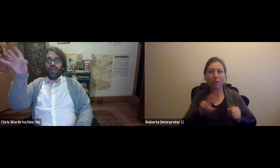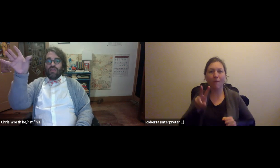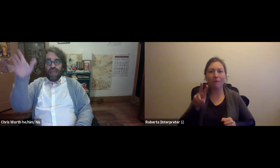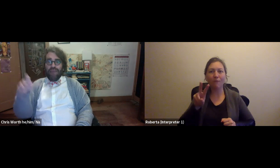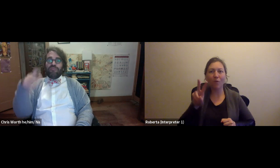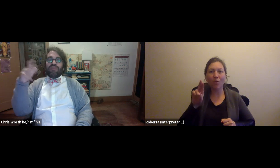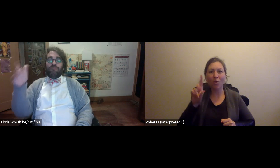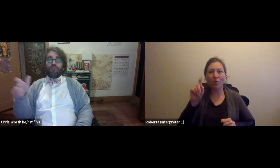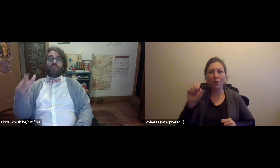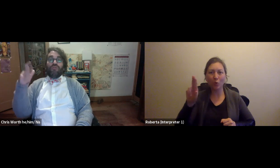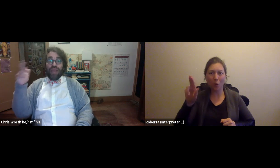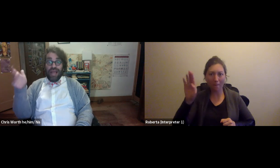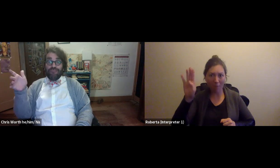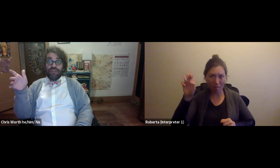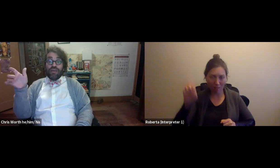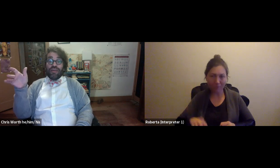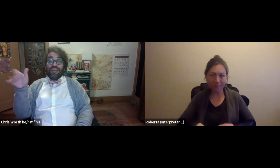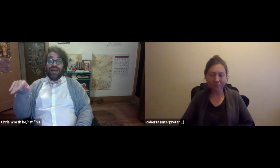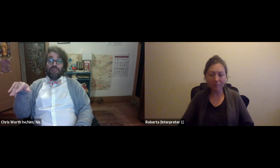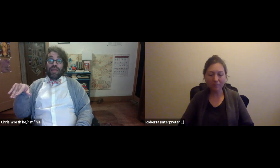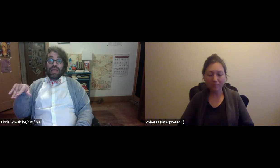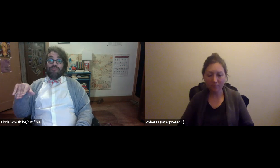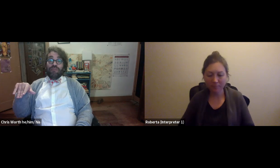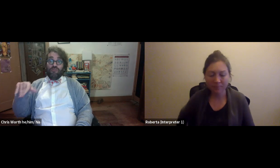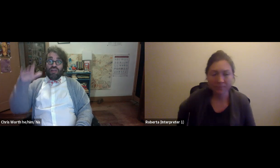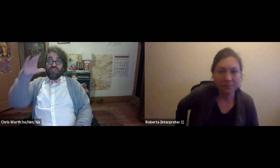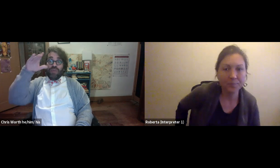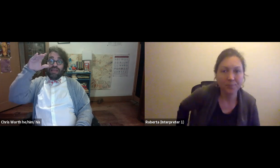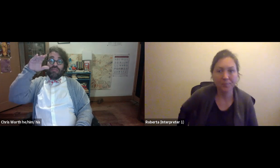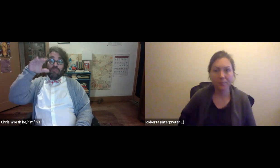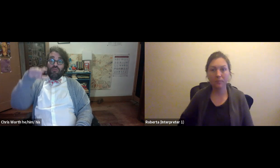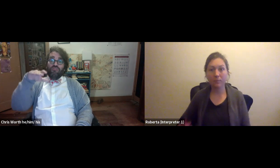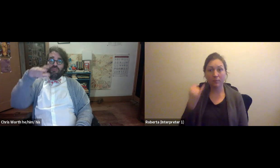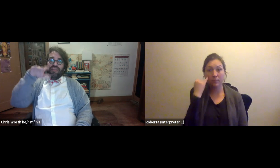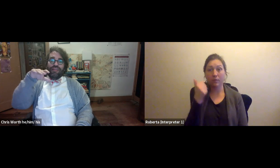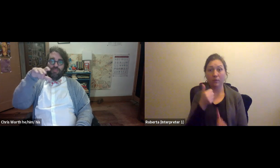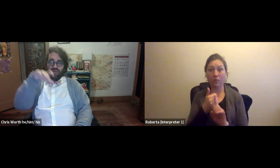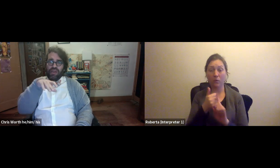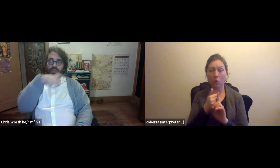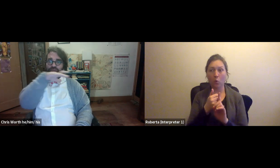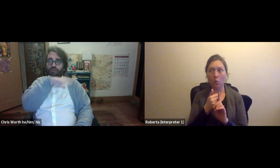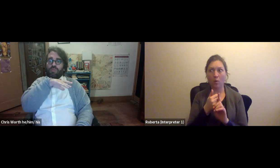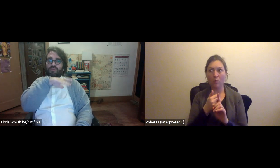You have to be vulnerable. If you're expecting the person with a disability to be vulnerable with